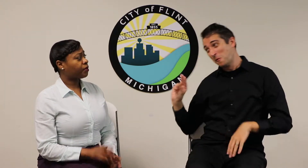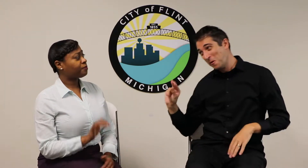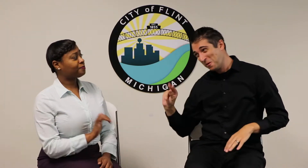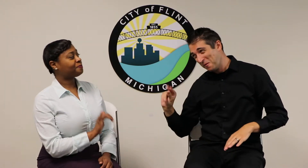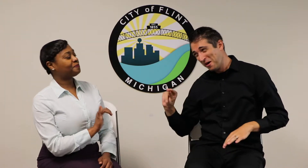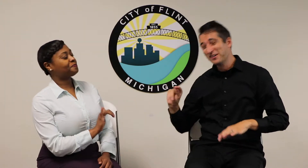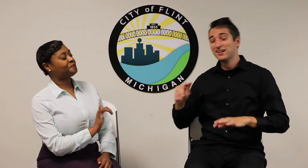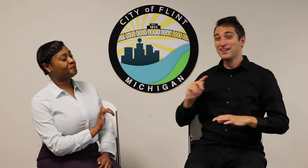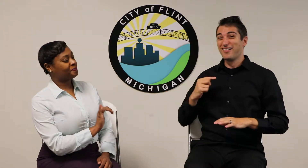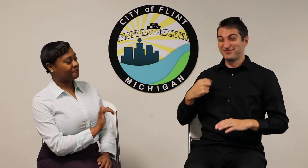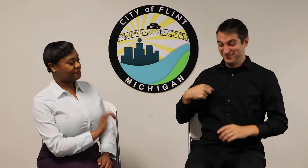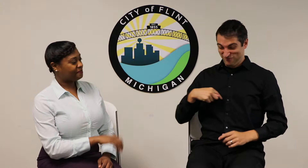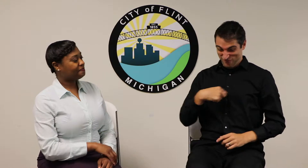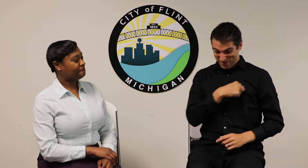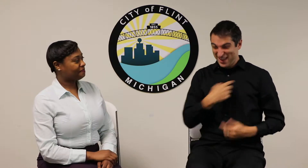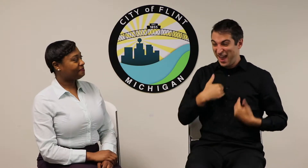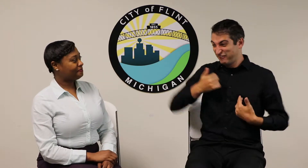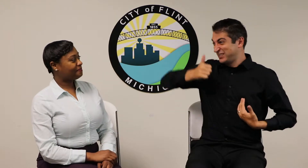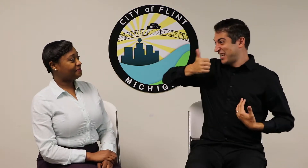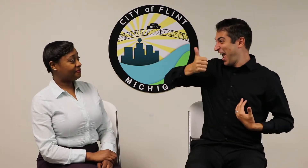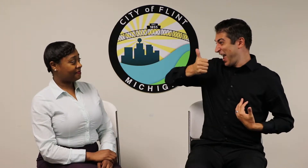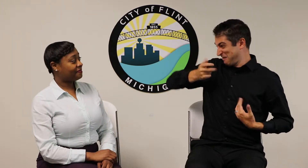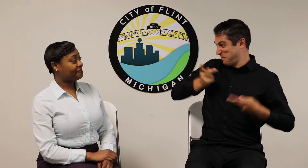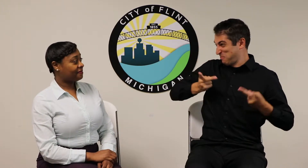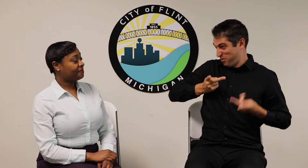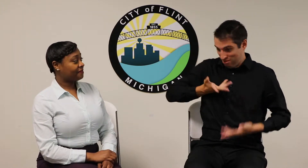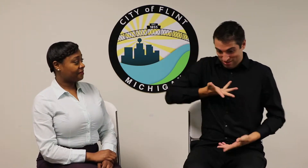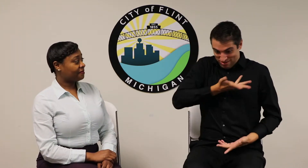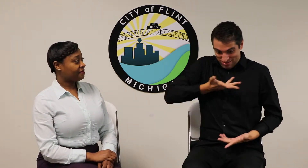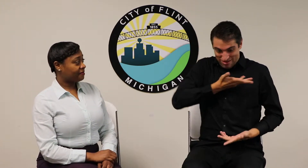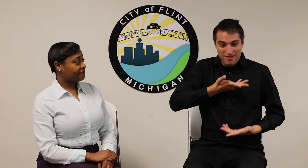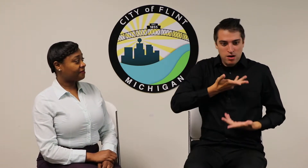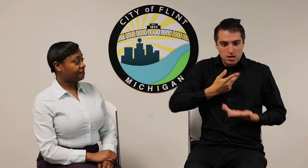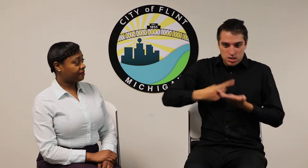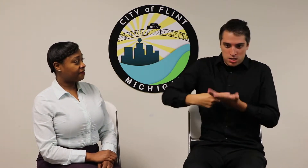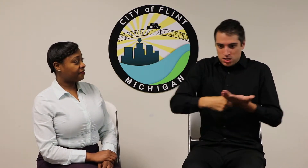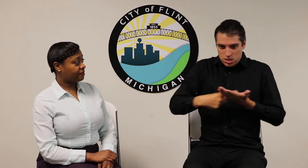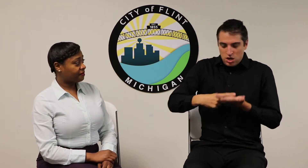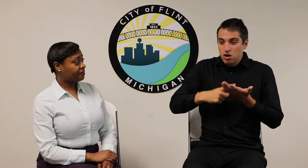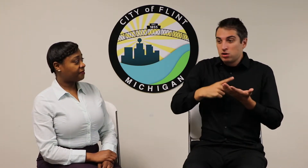Right. you must understand there's like ten of us who are meeting every week for at